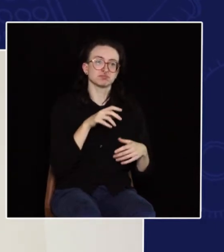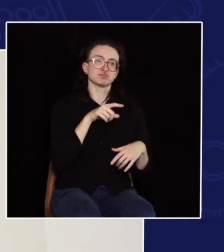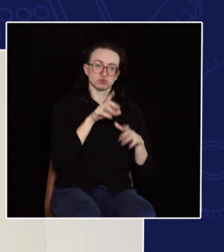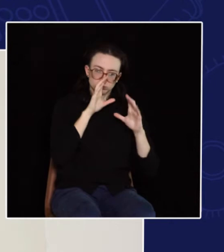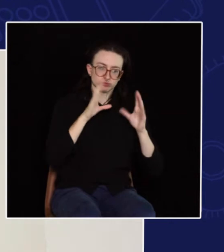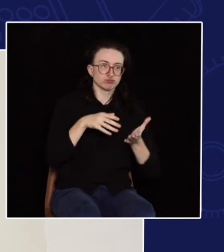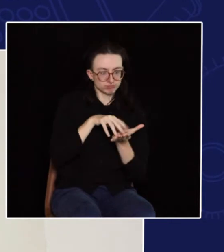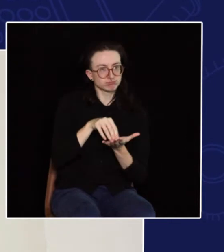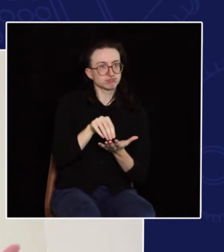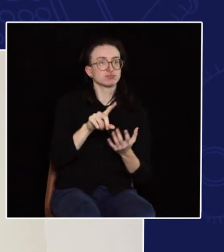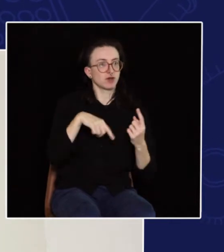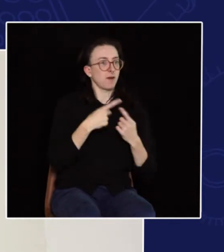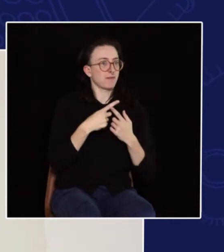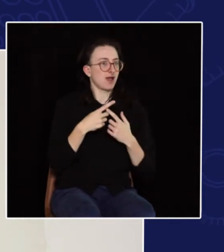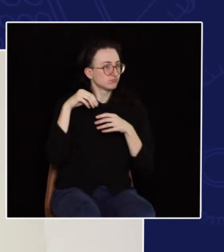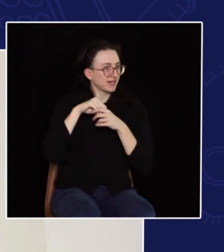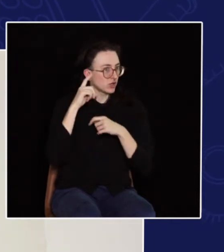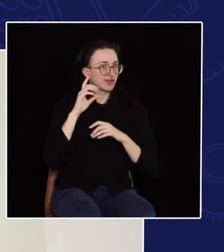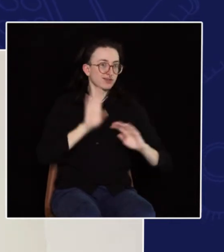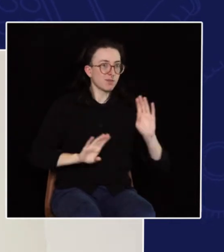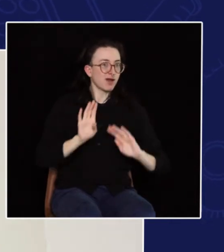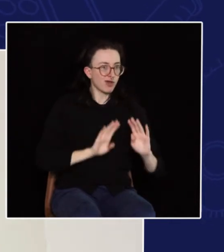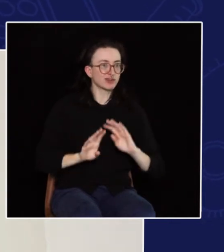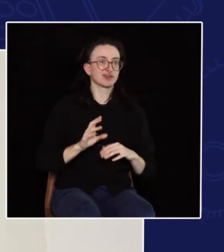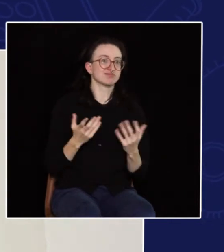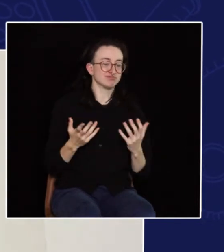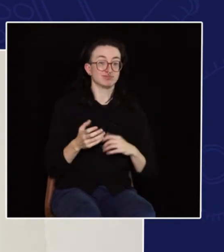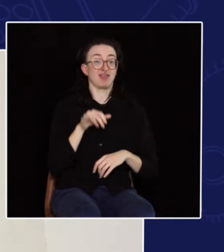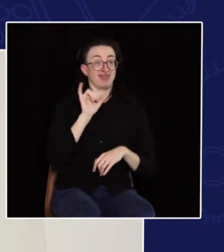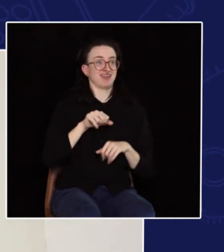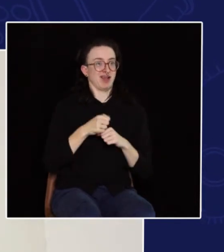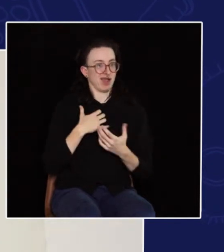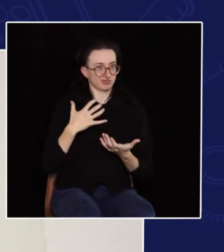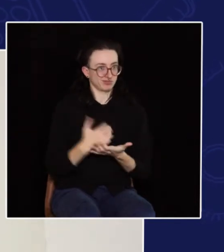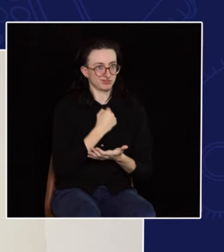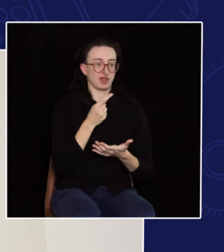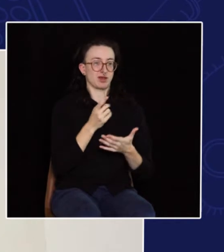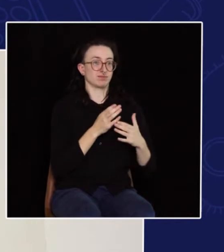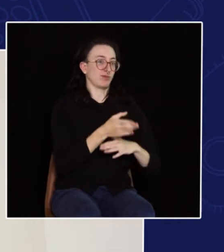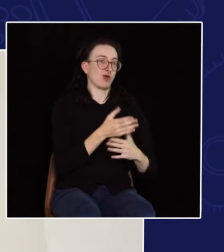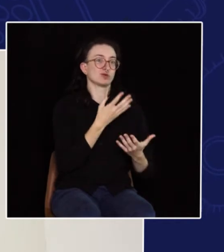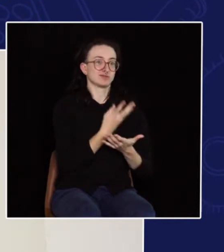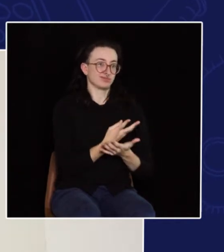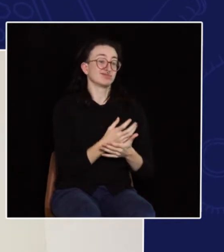to learning about inner-ear biology. And that's how I got the post-doc training